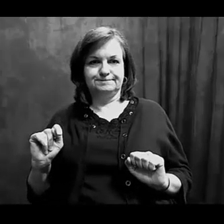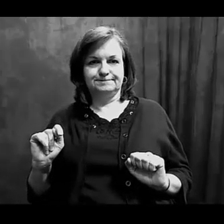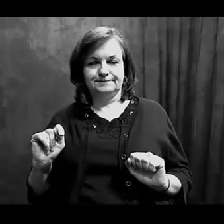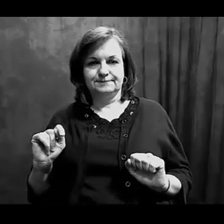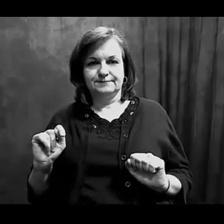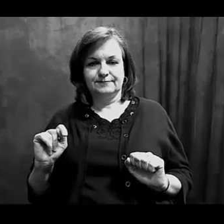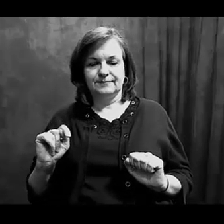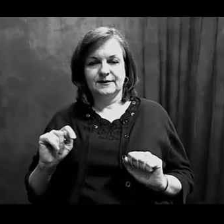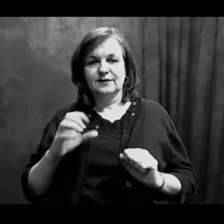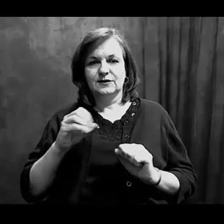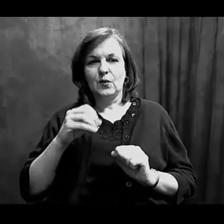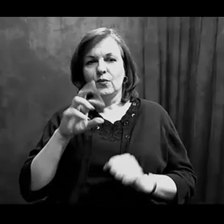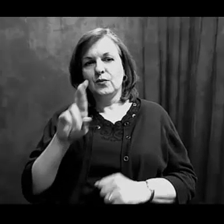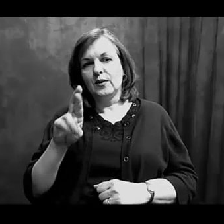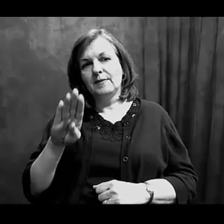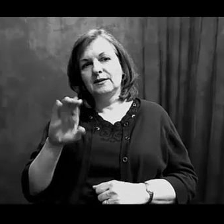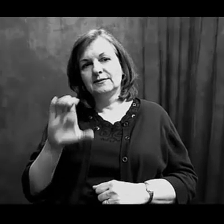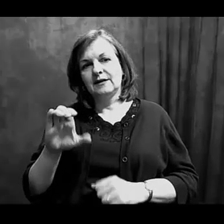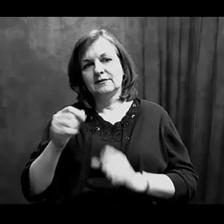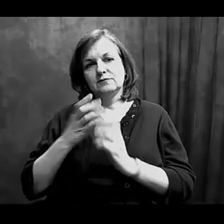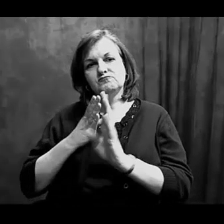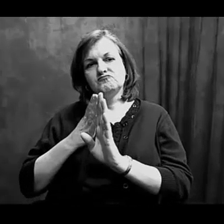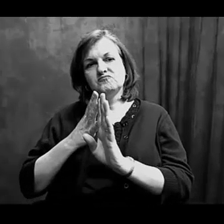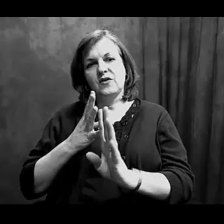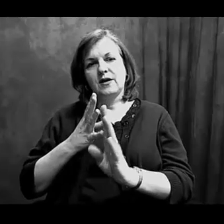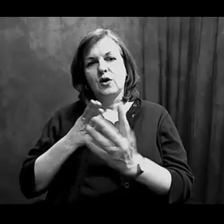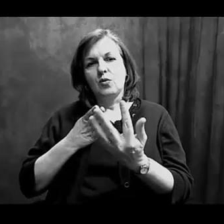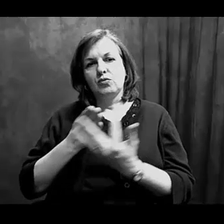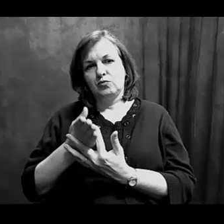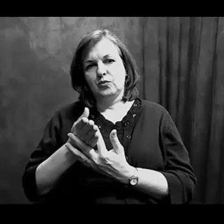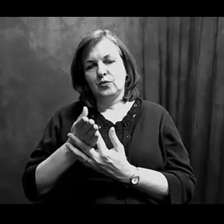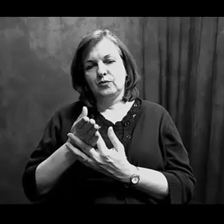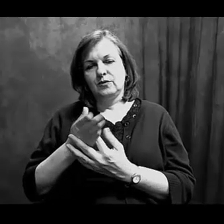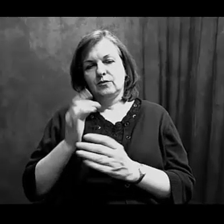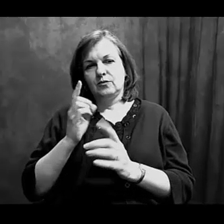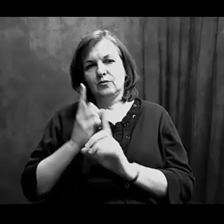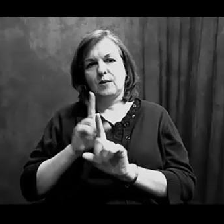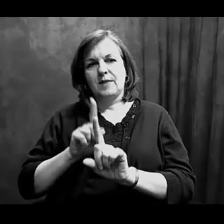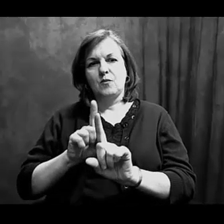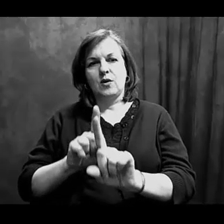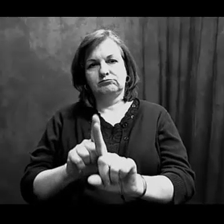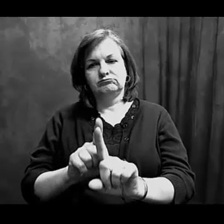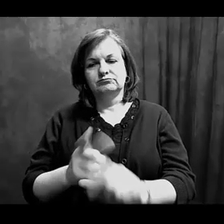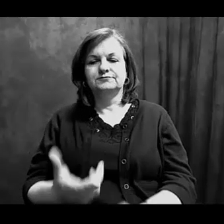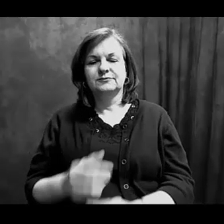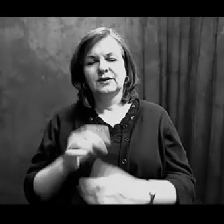so they're going to go single file through here and we'll talk about why that's important in just a minute